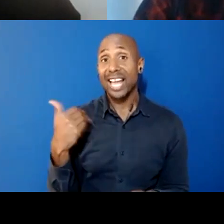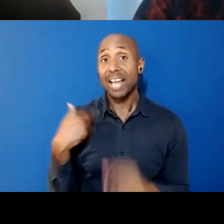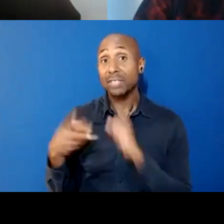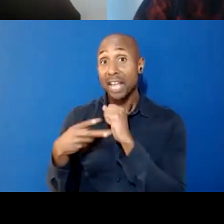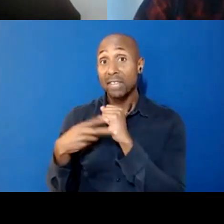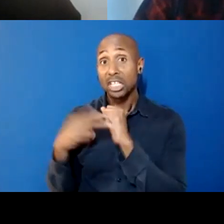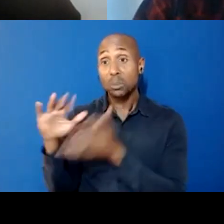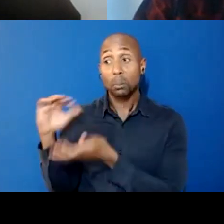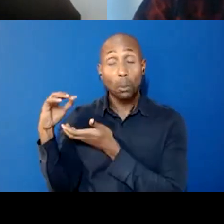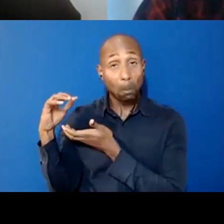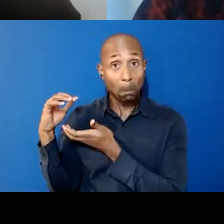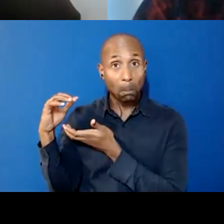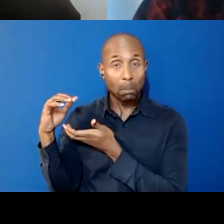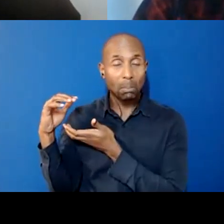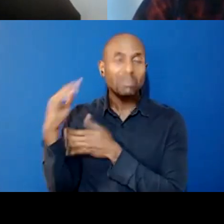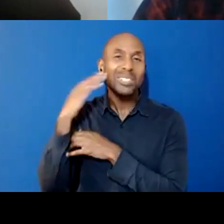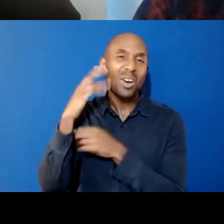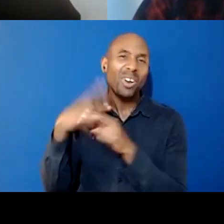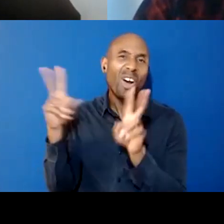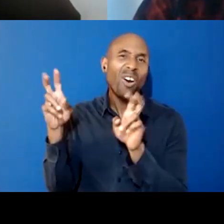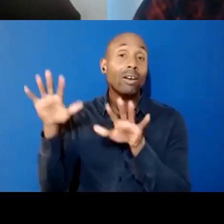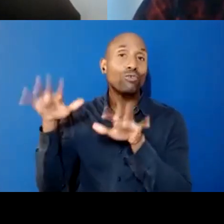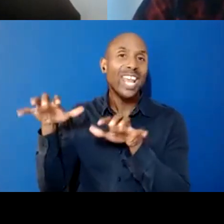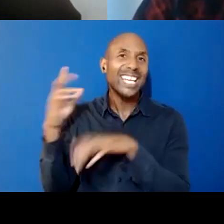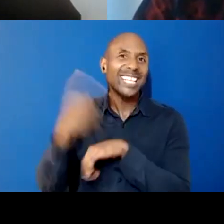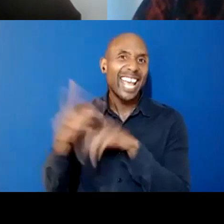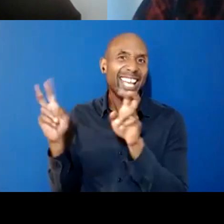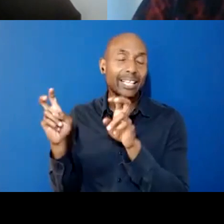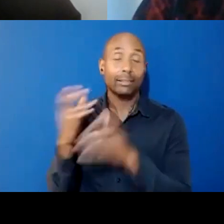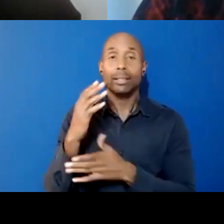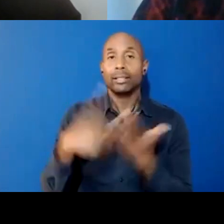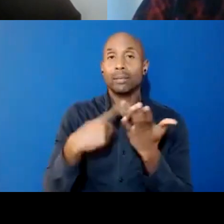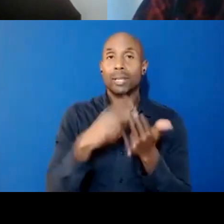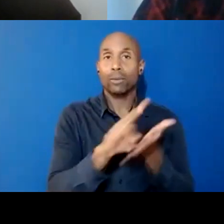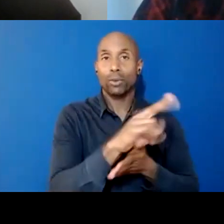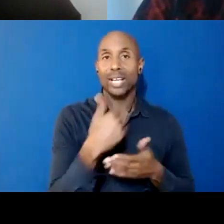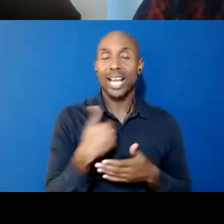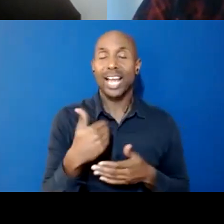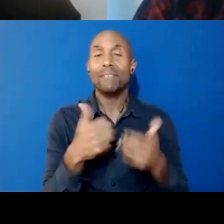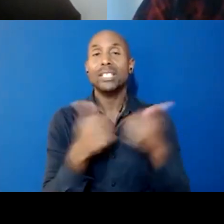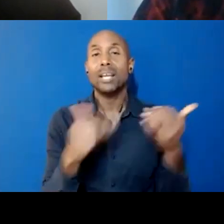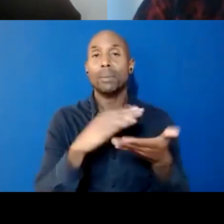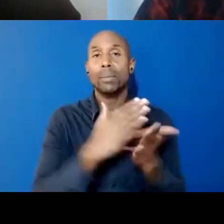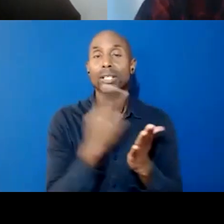will have a separate budget or something that is entered diversity and inclusion specifically